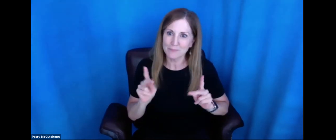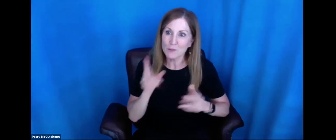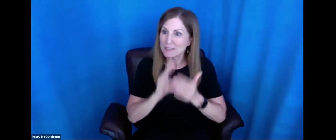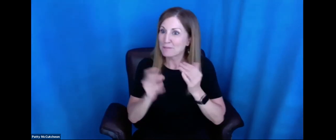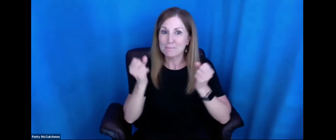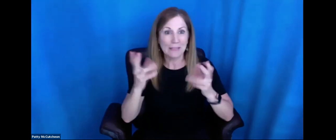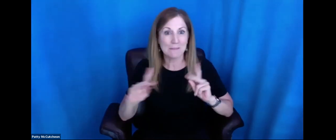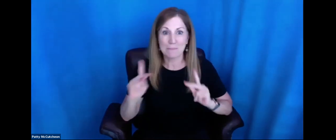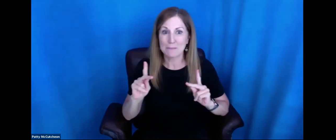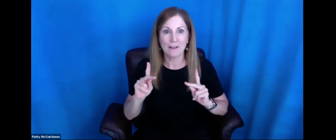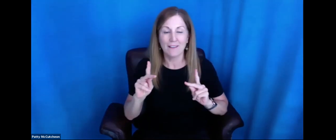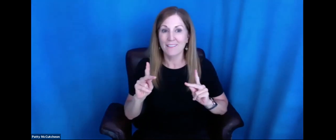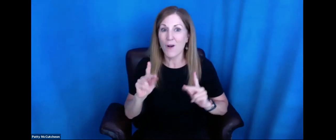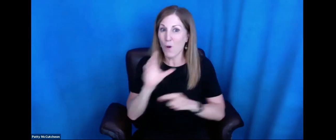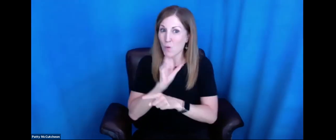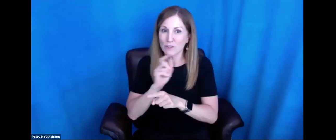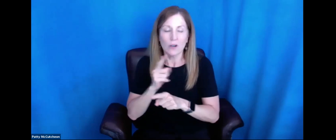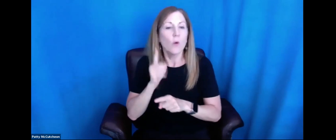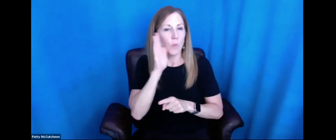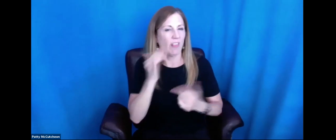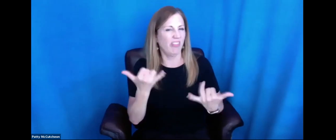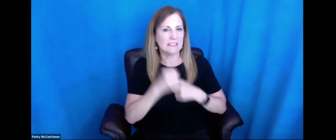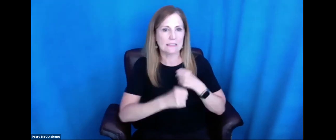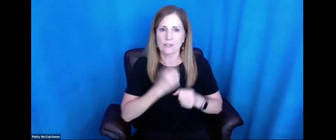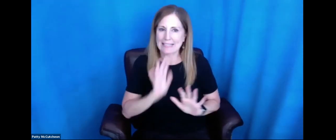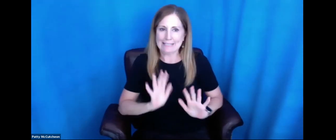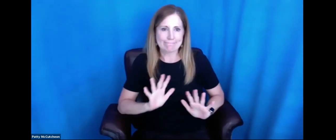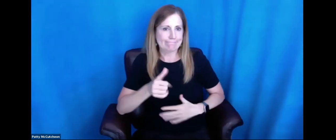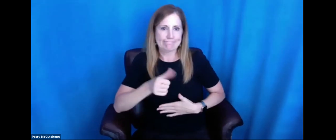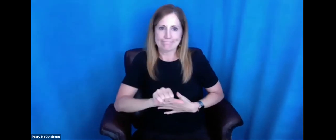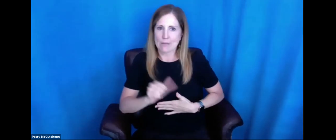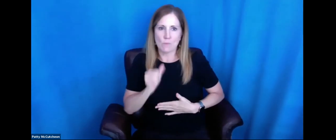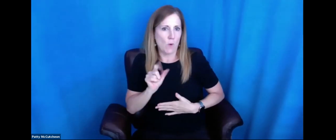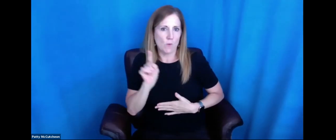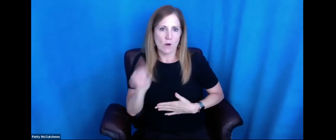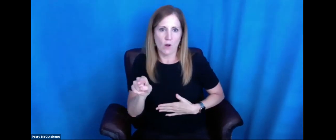wanting to do it this year. And so we need to replenish their ranks with people